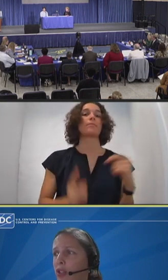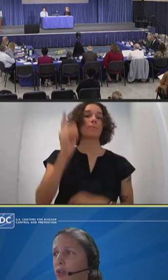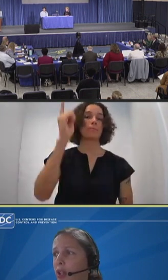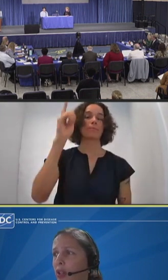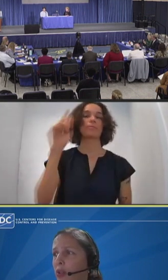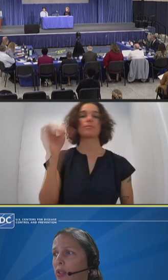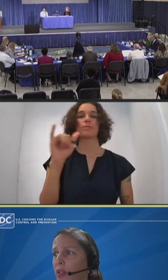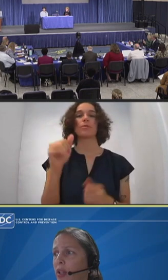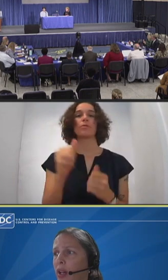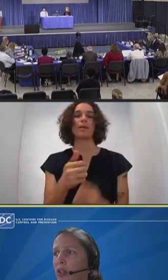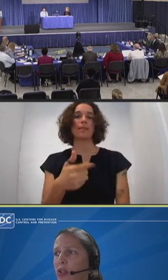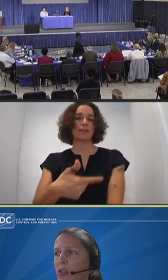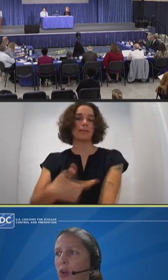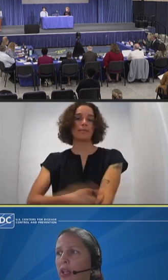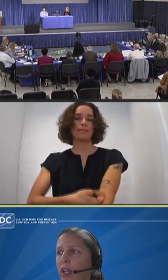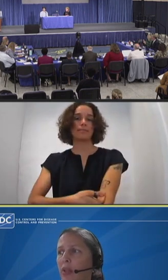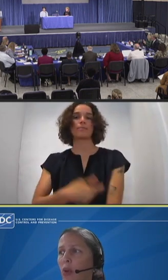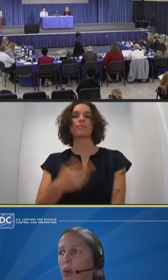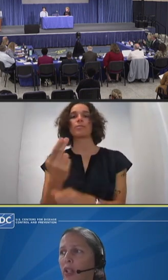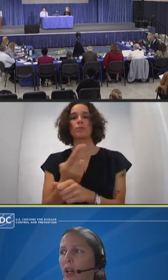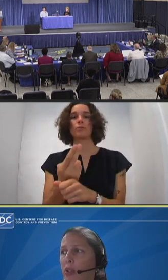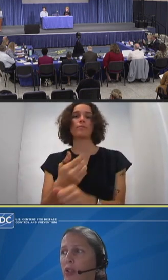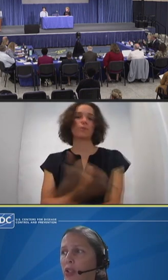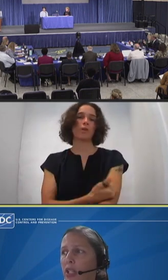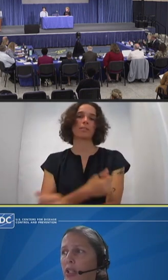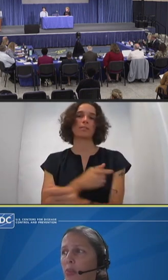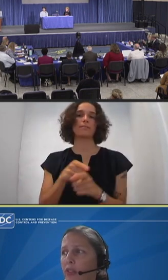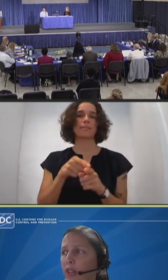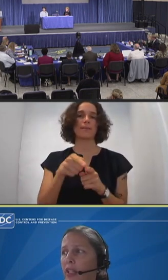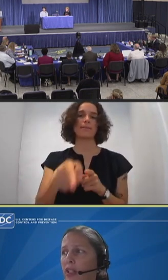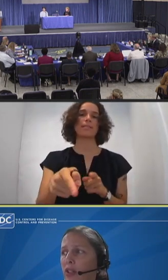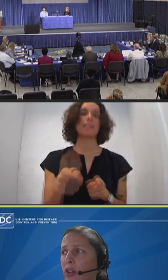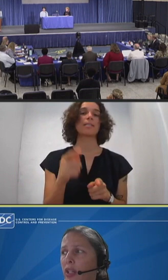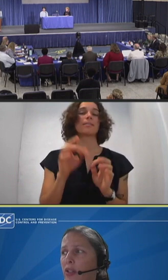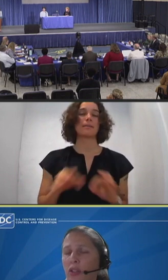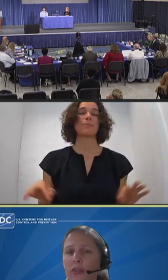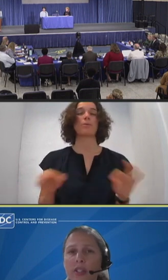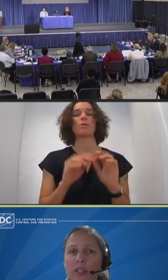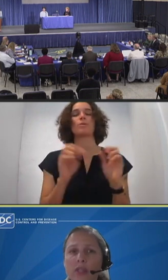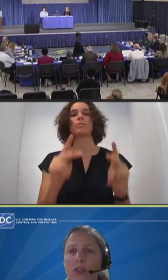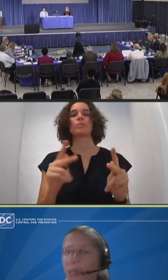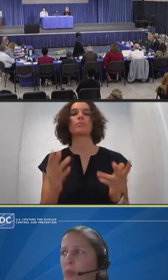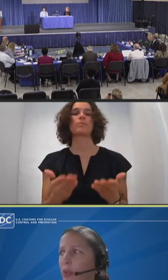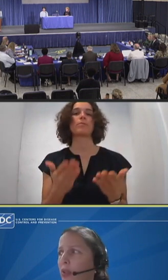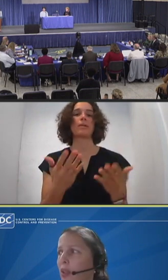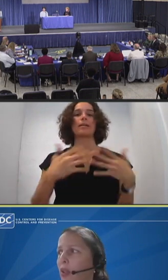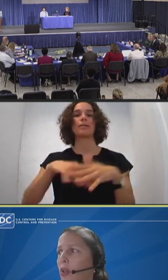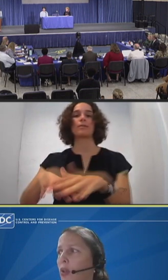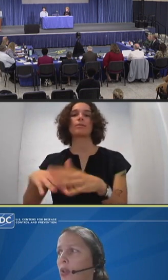drug use, underscoring an important opportunity to provide integrated services for people who use